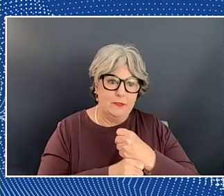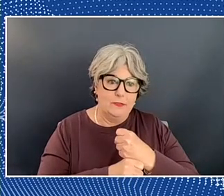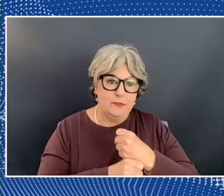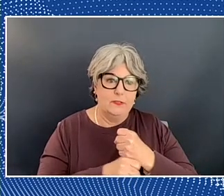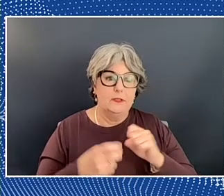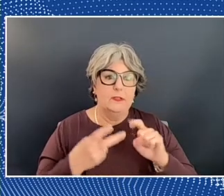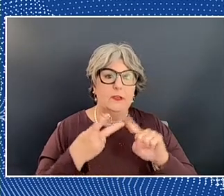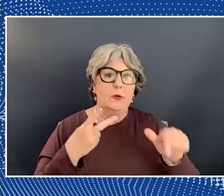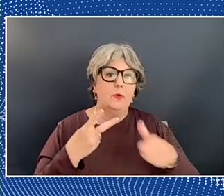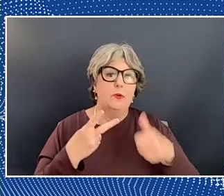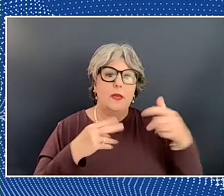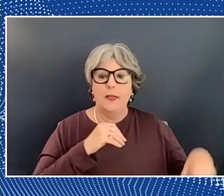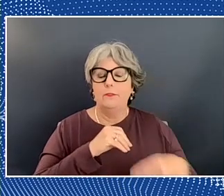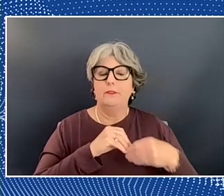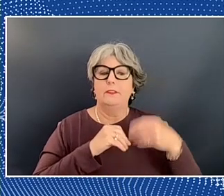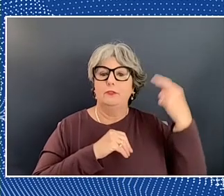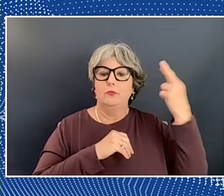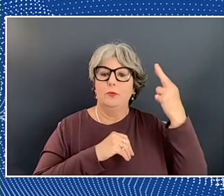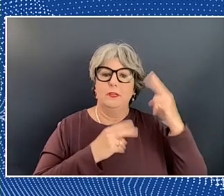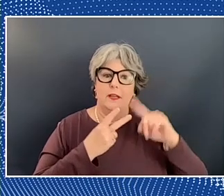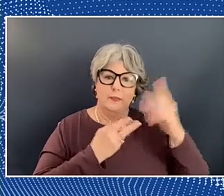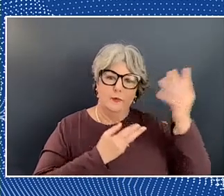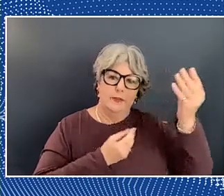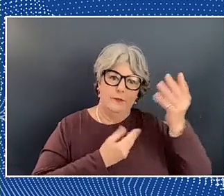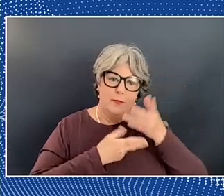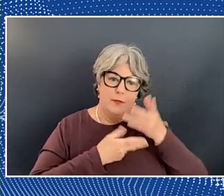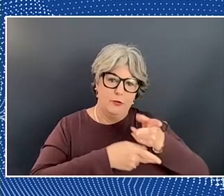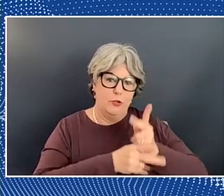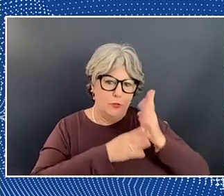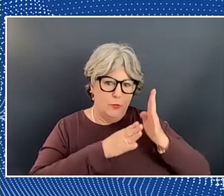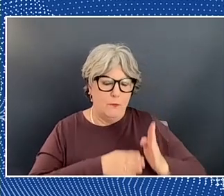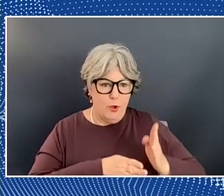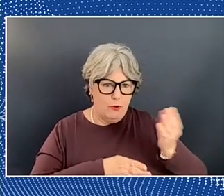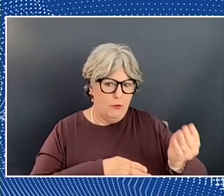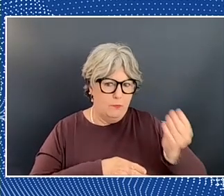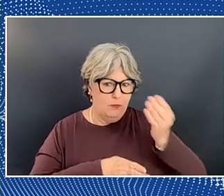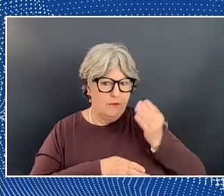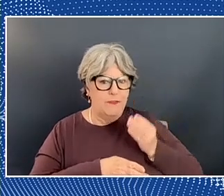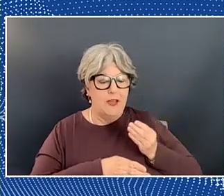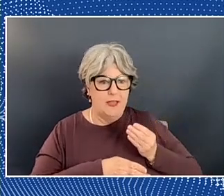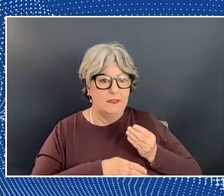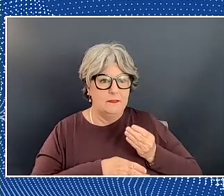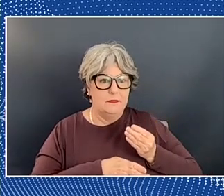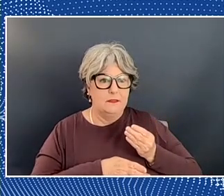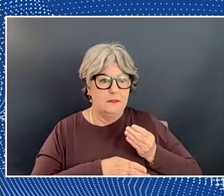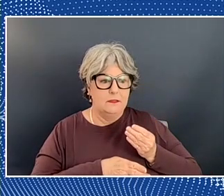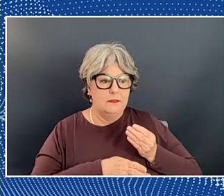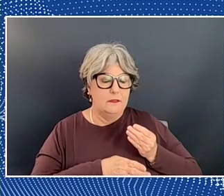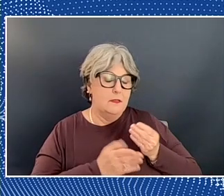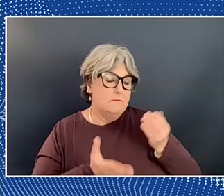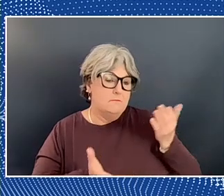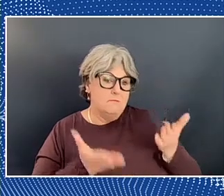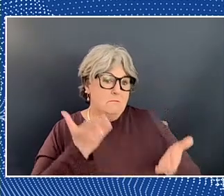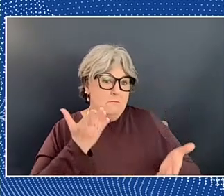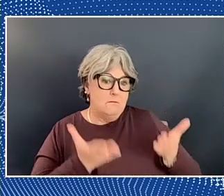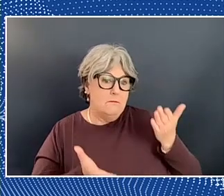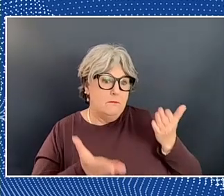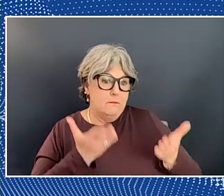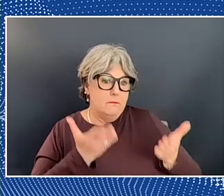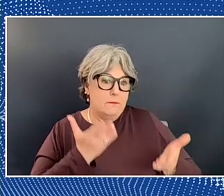factors and other information that the borrower provides to us, that may, as we,